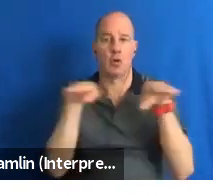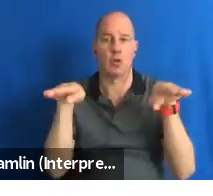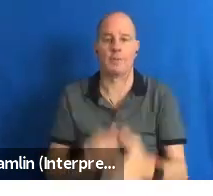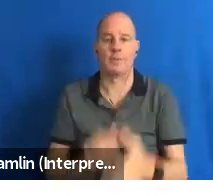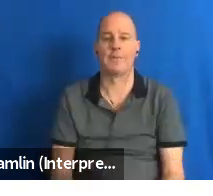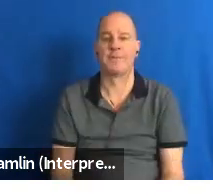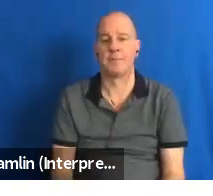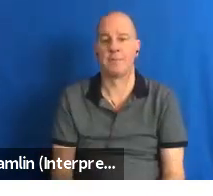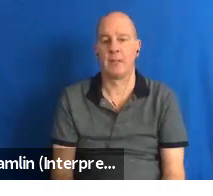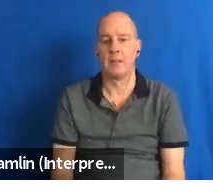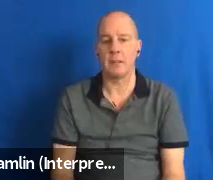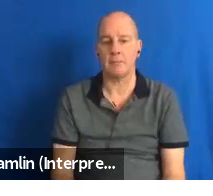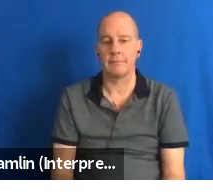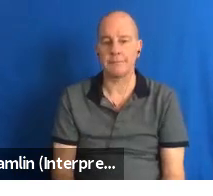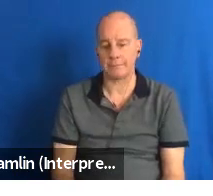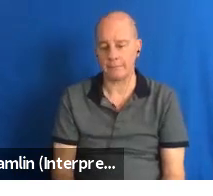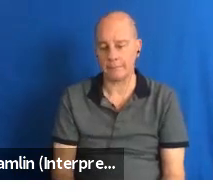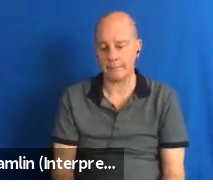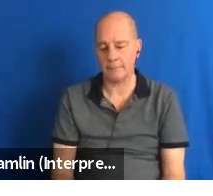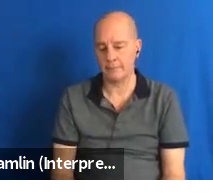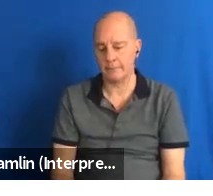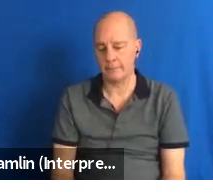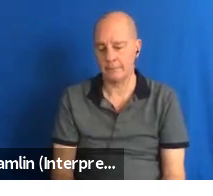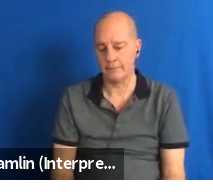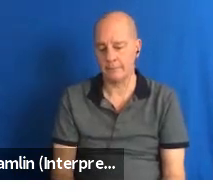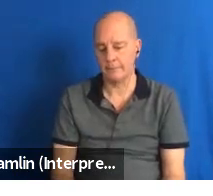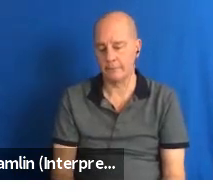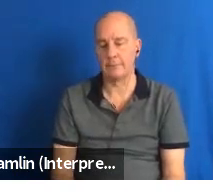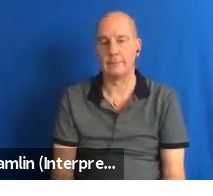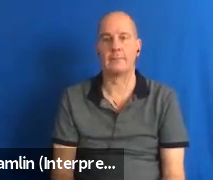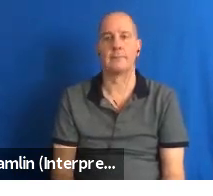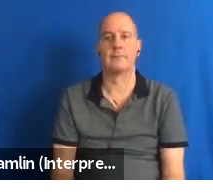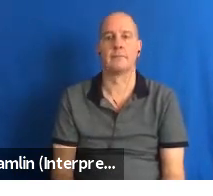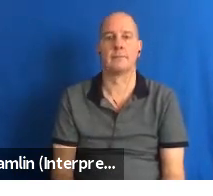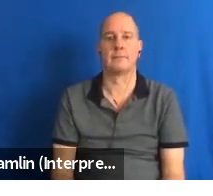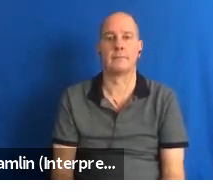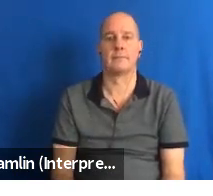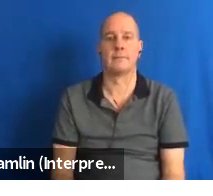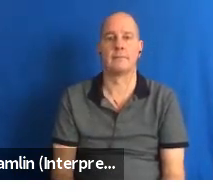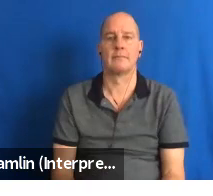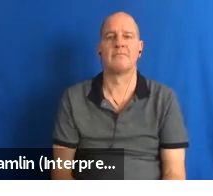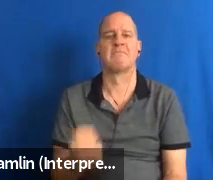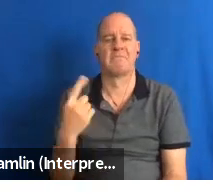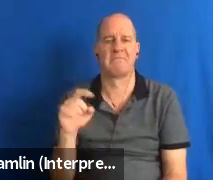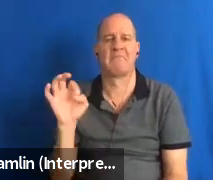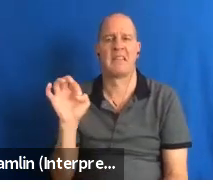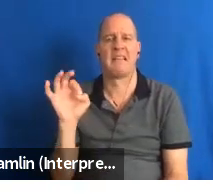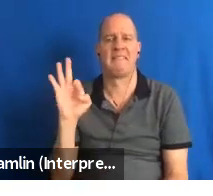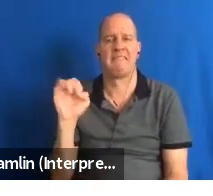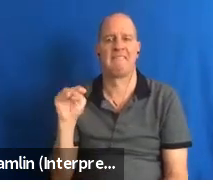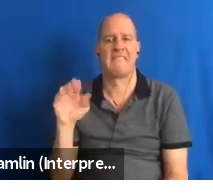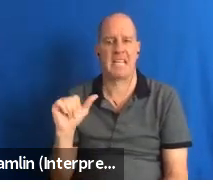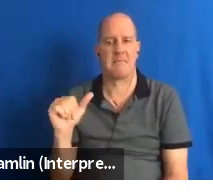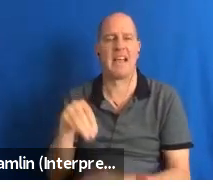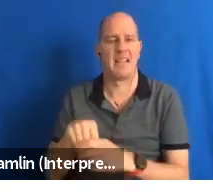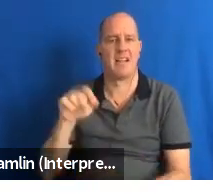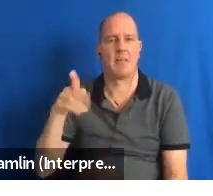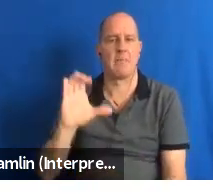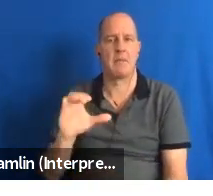And we do have something in FEMA's public assistance that sometimes is called Category B